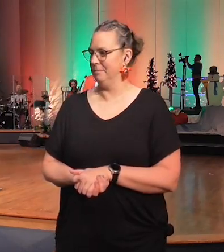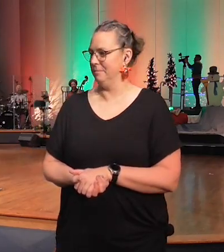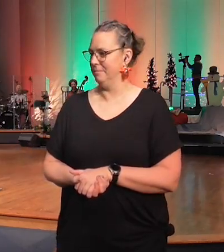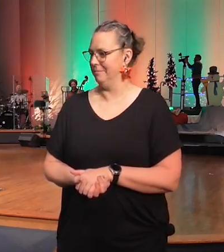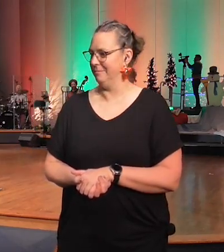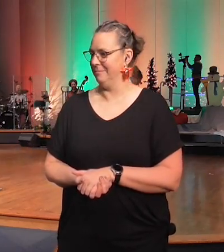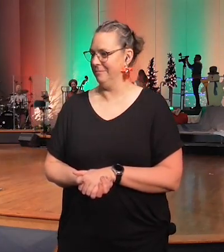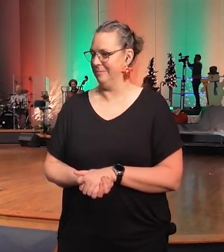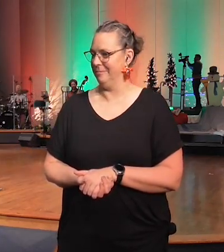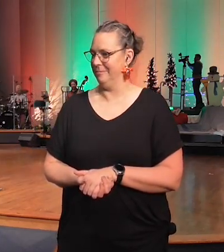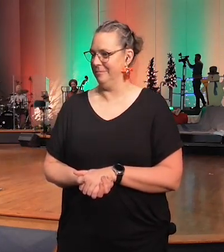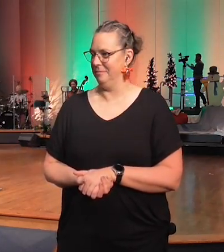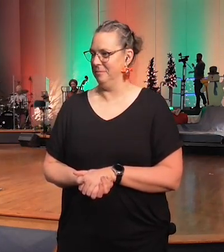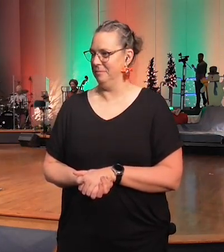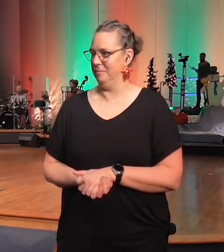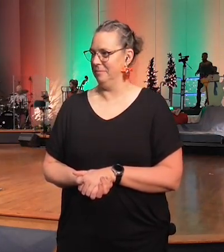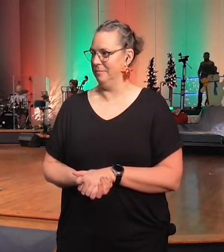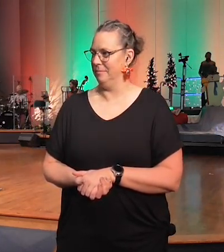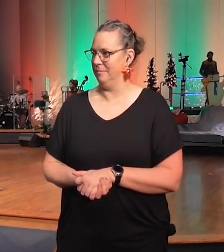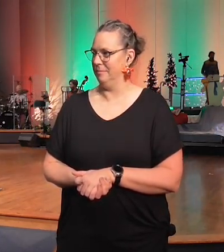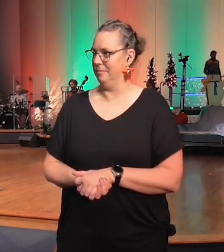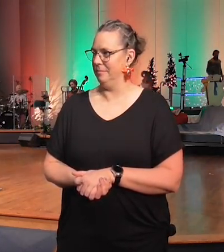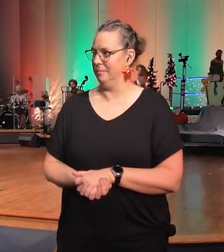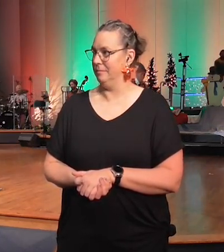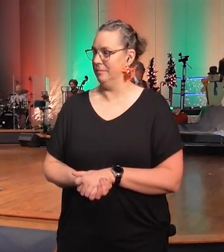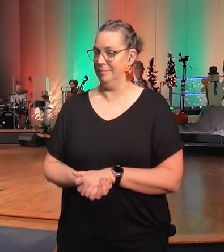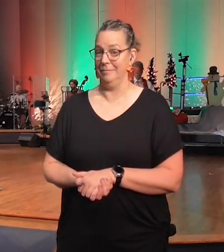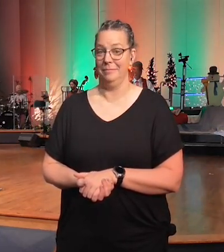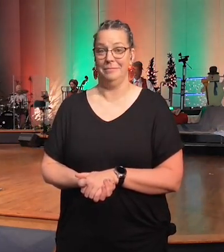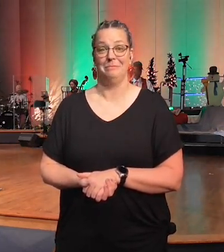he